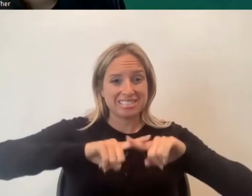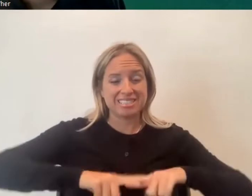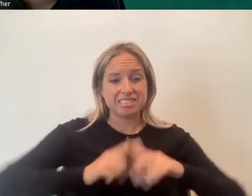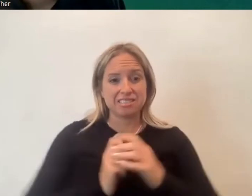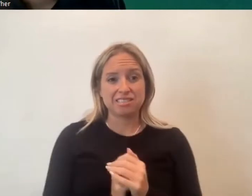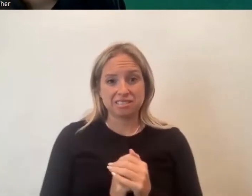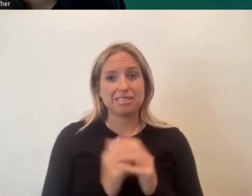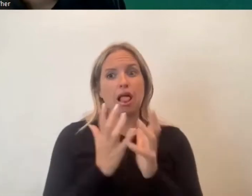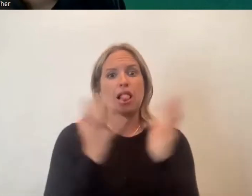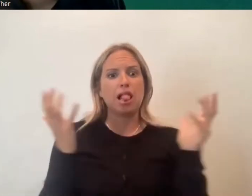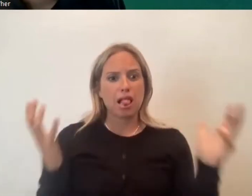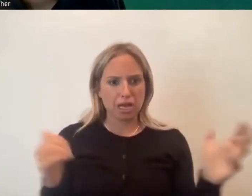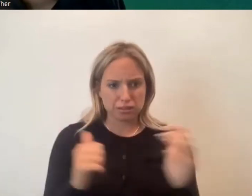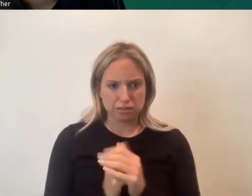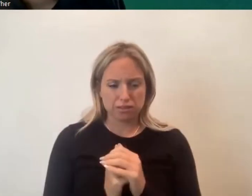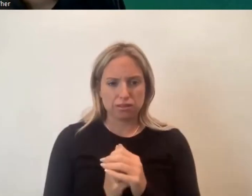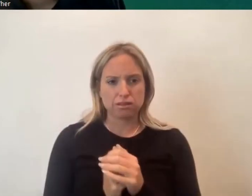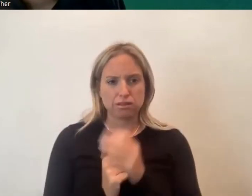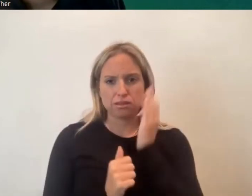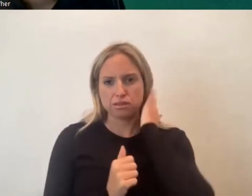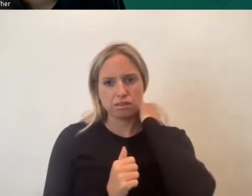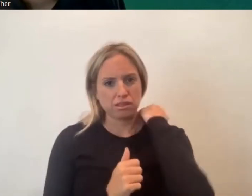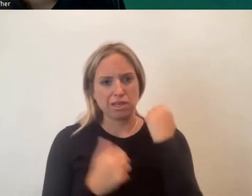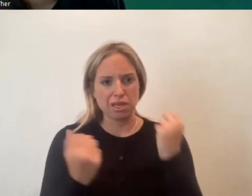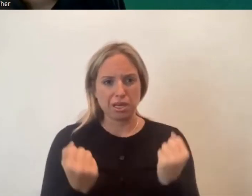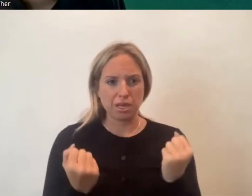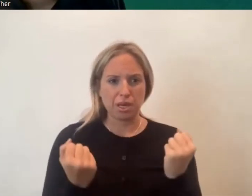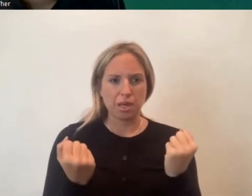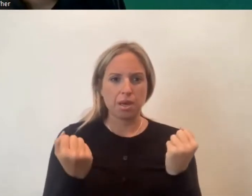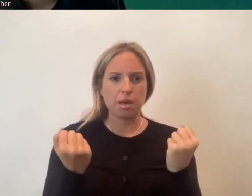lot as to how much your multi-benefit's going to be.